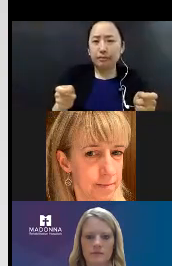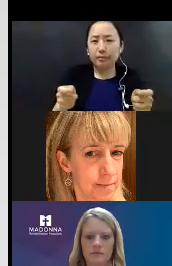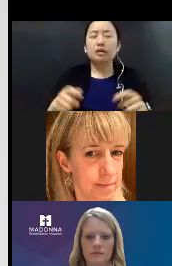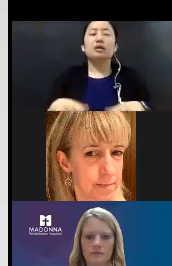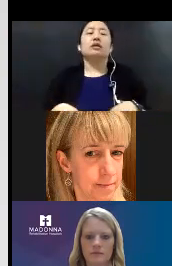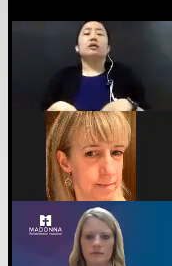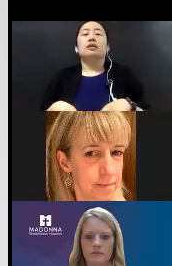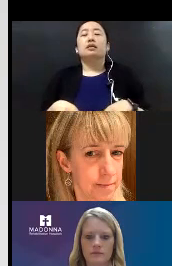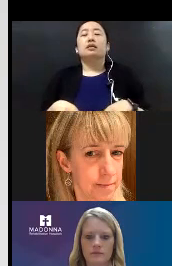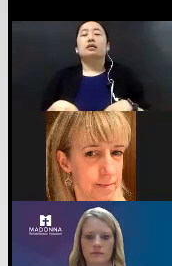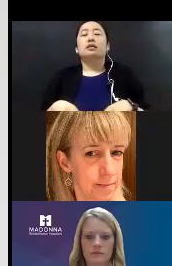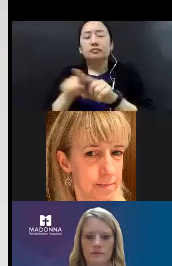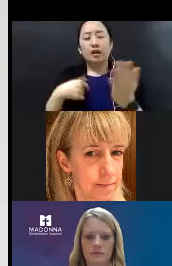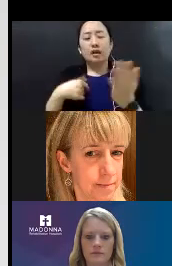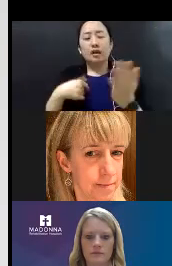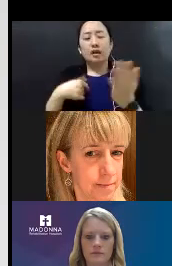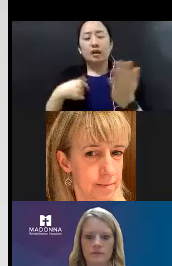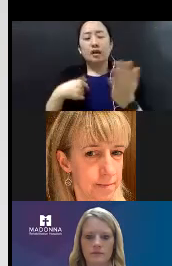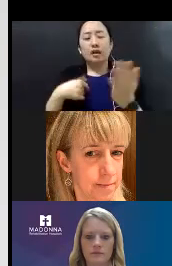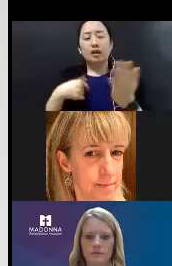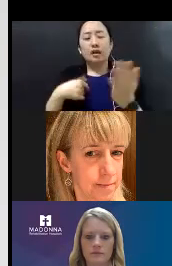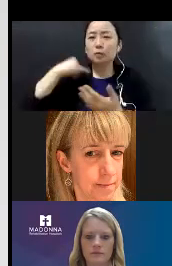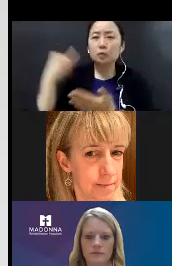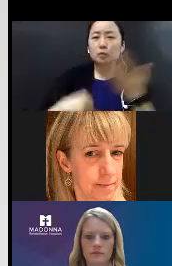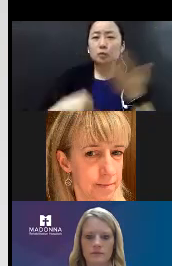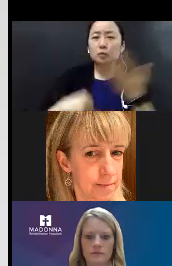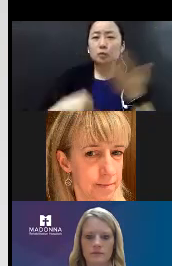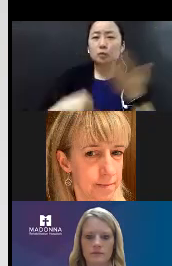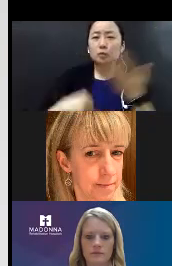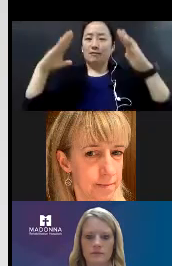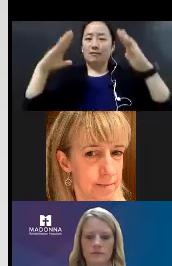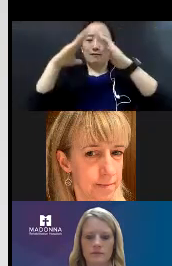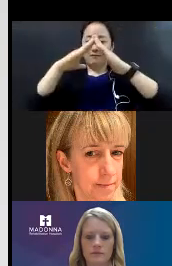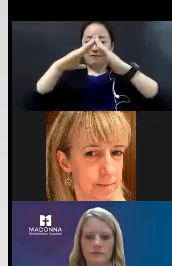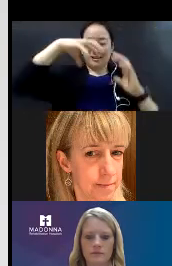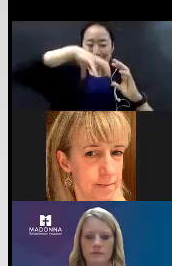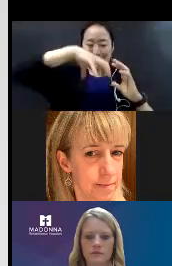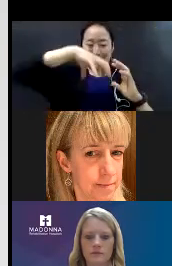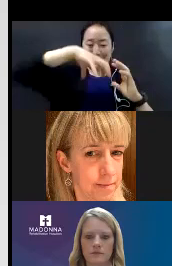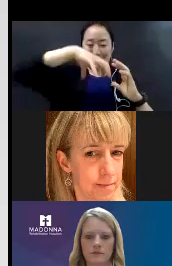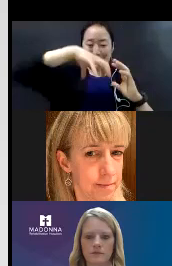ASK THEM TO DO A ROUGH FLOOR PLAN DRAWING SO THAT IT MAKES IT EASIER FOR US TO THINK LIKE TOP DOWN AND